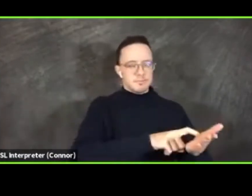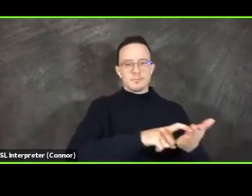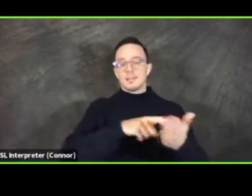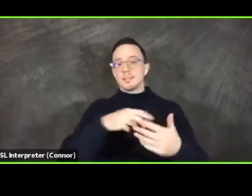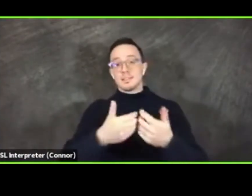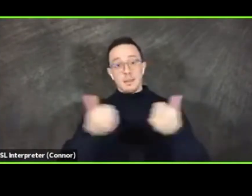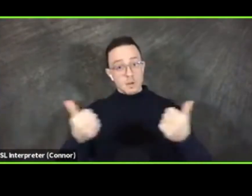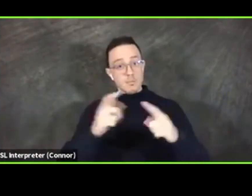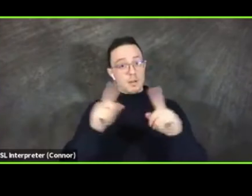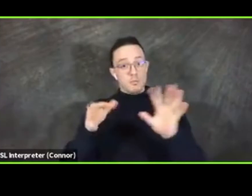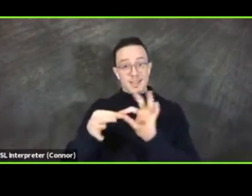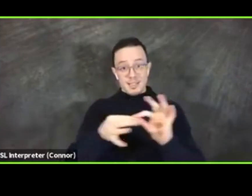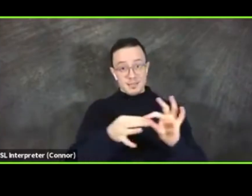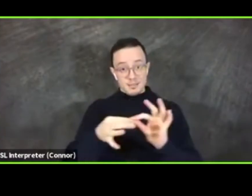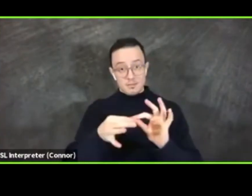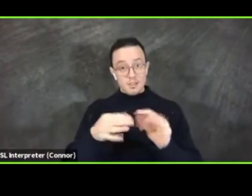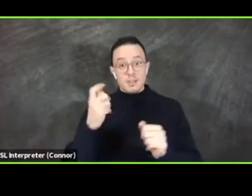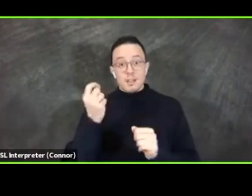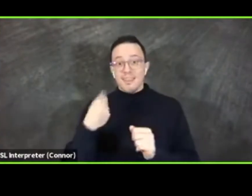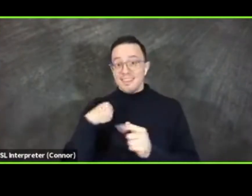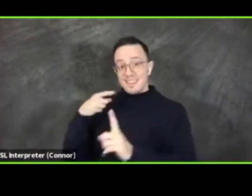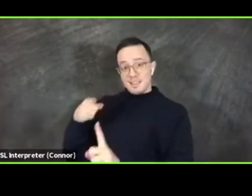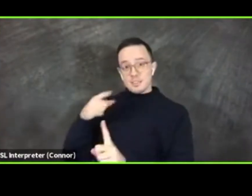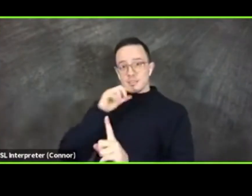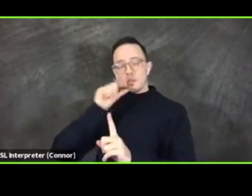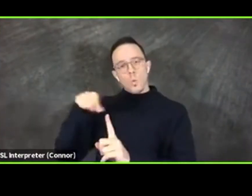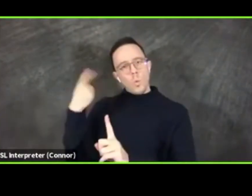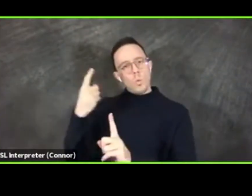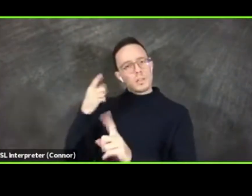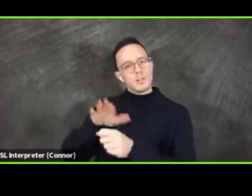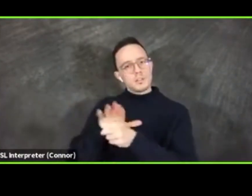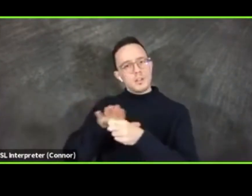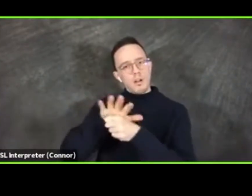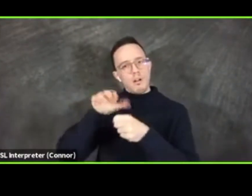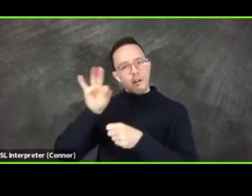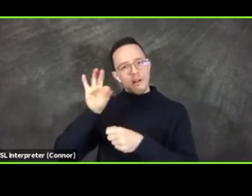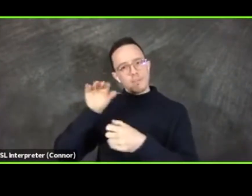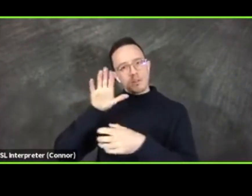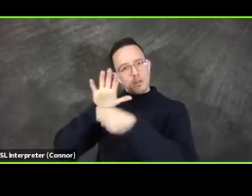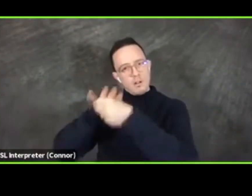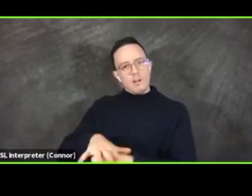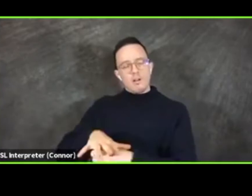NO MEANS THE ONLY AREAS/TACTICS OF OPPRESSION THROUGH WHICH WHITE SUPREMACY/SETTLER COLONIALISM HAS